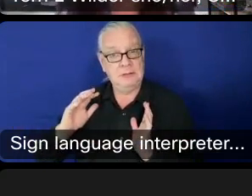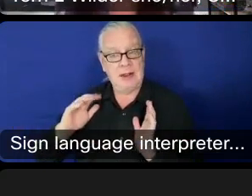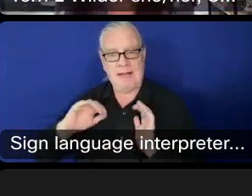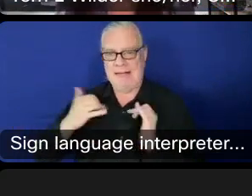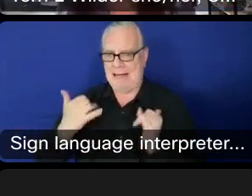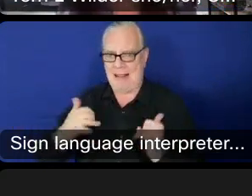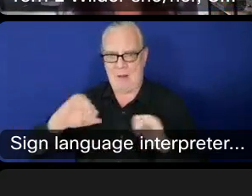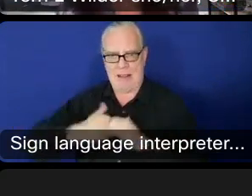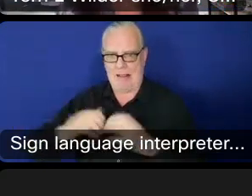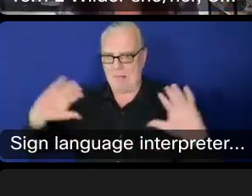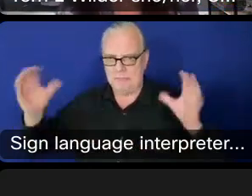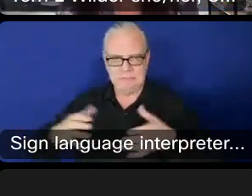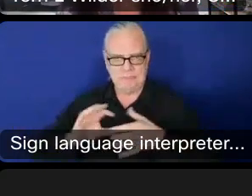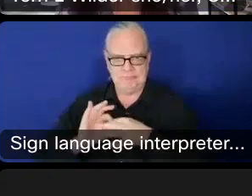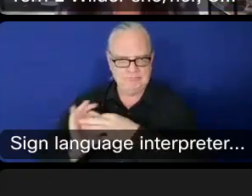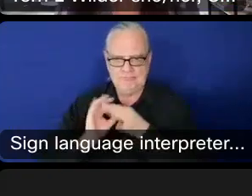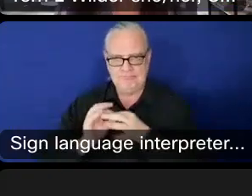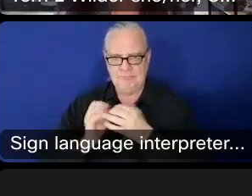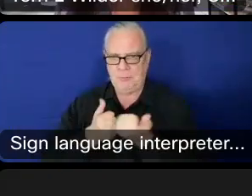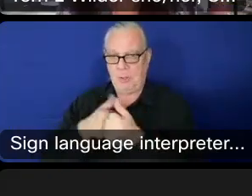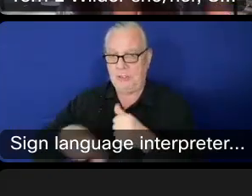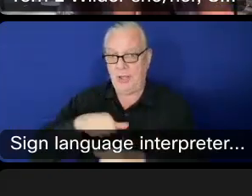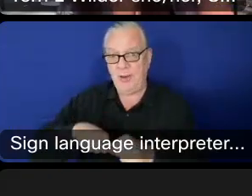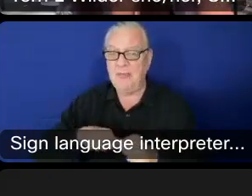support each other. So I'd encourage you to go to that